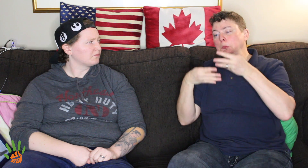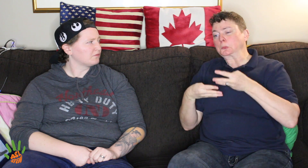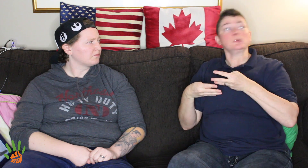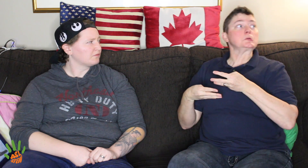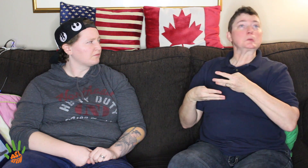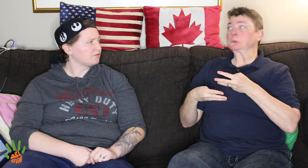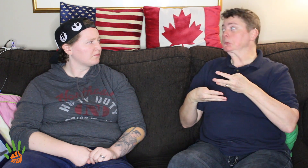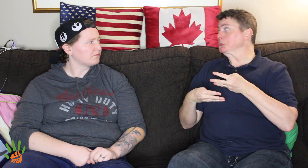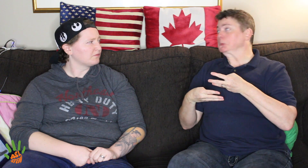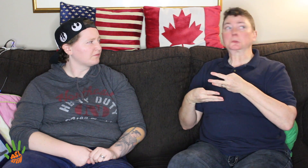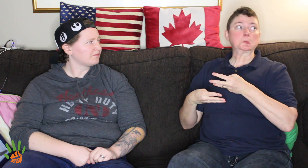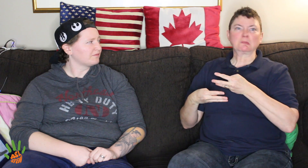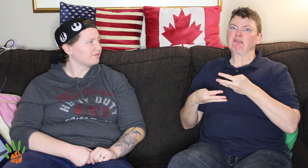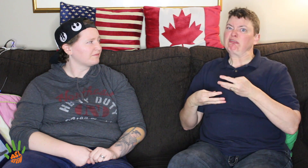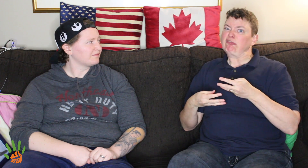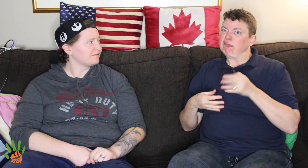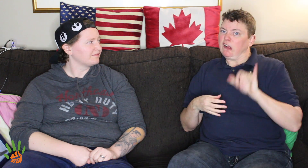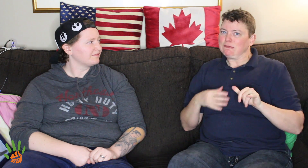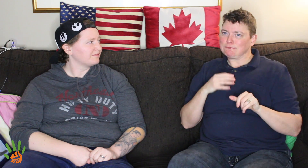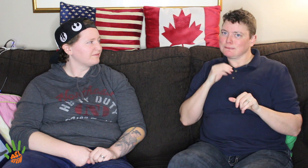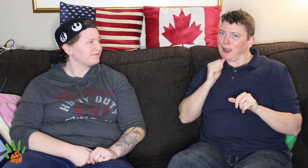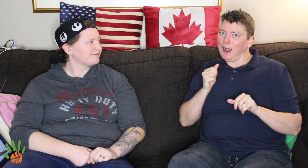and I kind of kept an eye out to make sure nobody was watching me